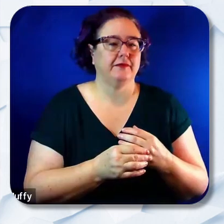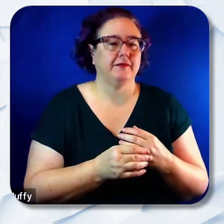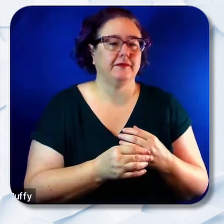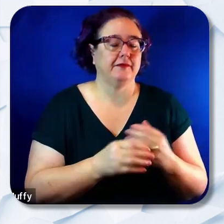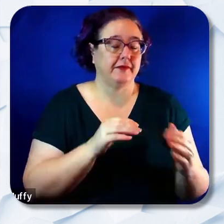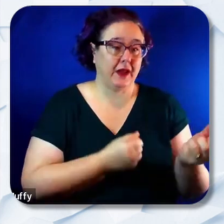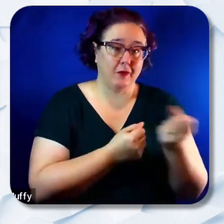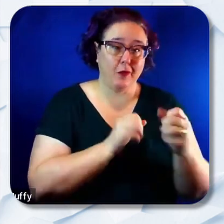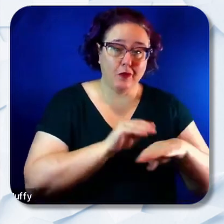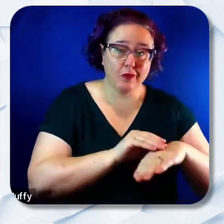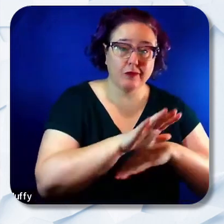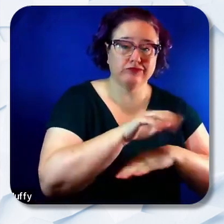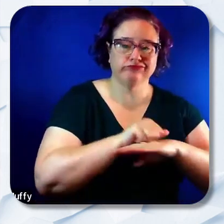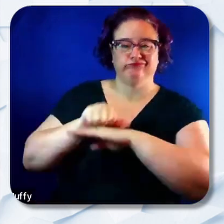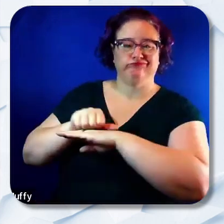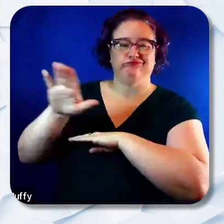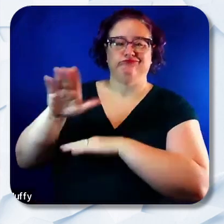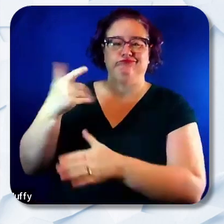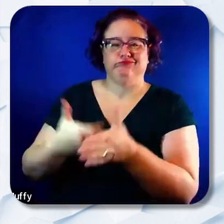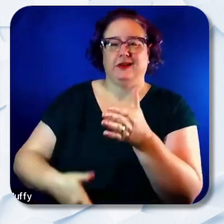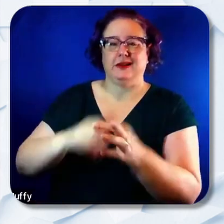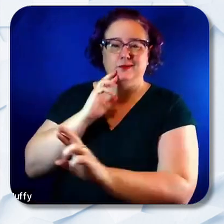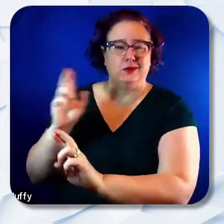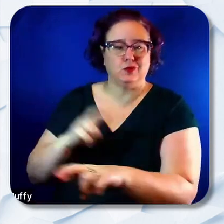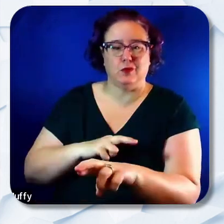submission of the expenditure reports by September 30th of 2023.